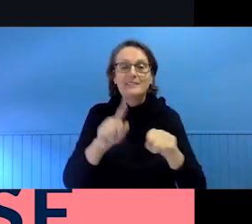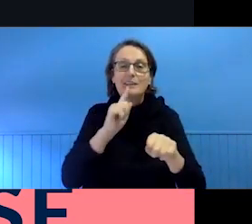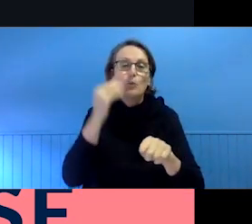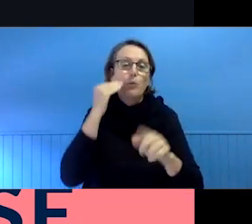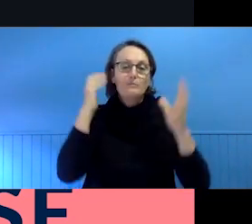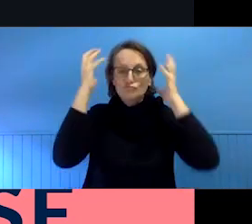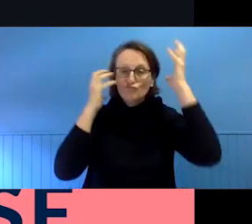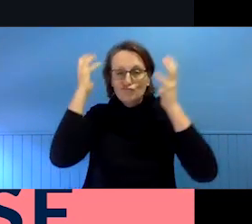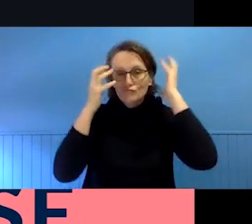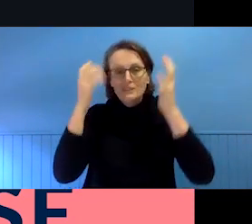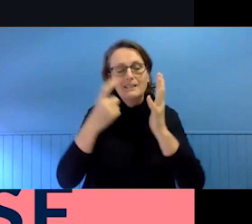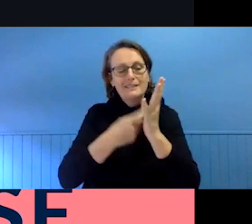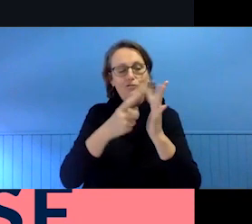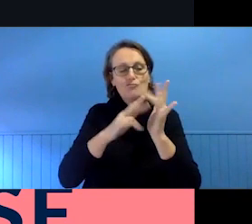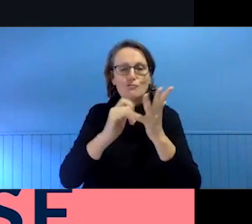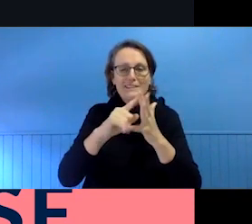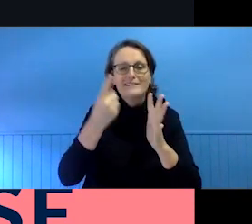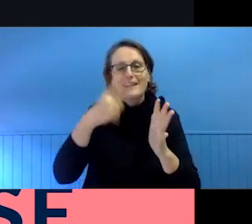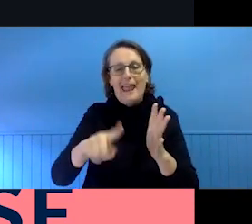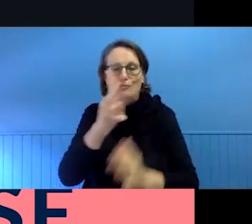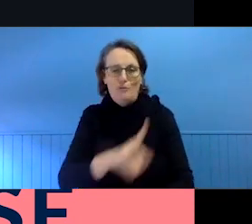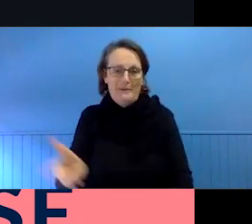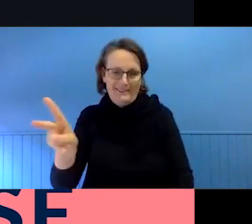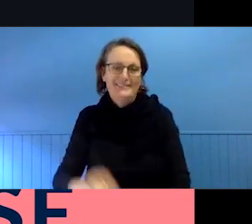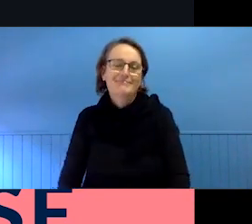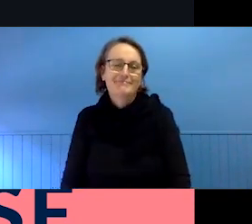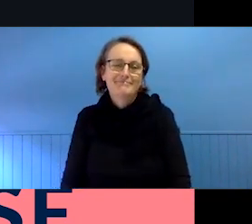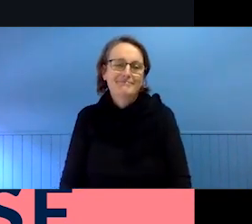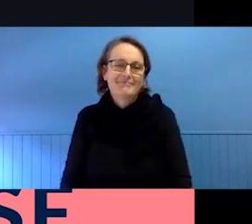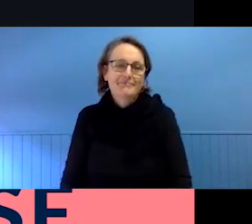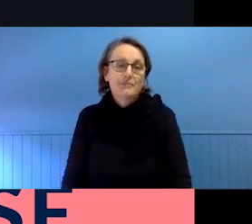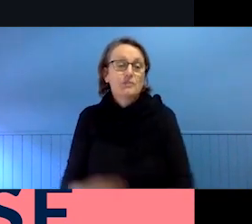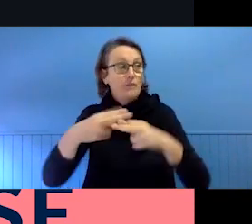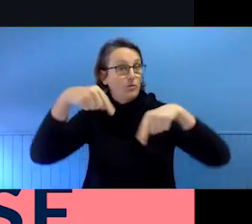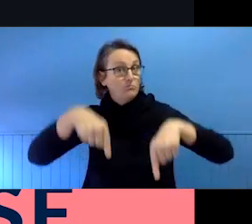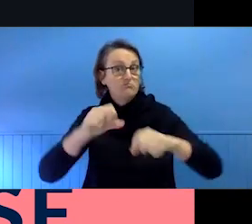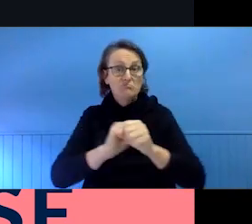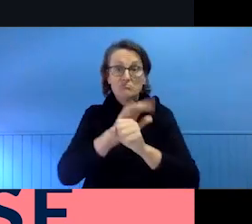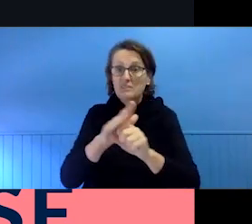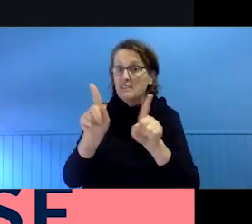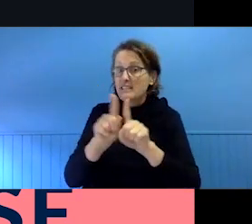it says rinse and repeat. The thing in these situations, you can't overcommunicate.